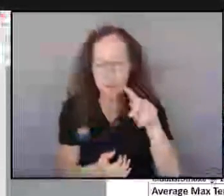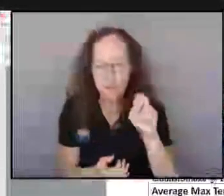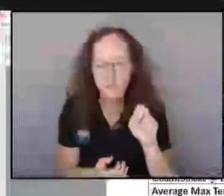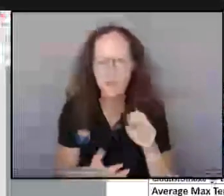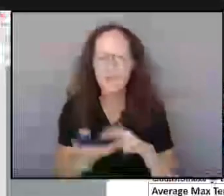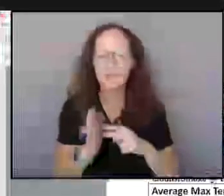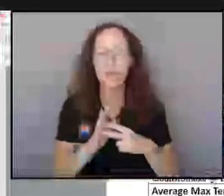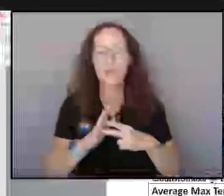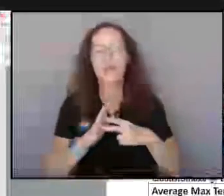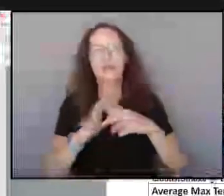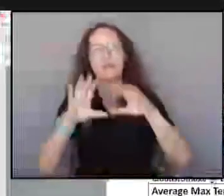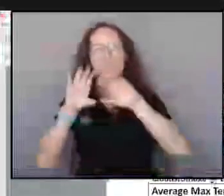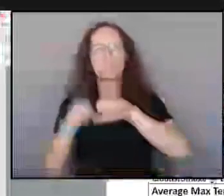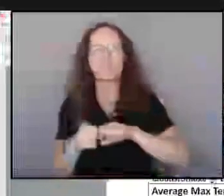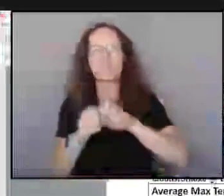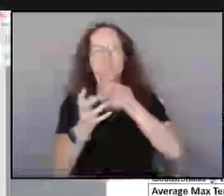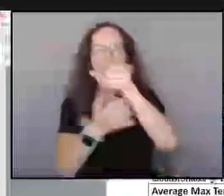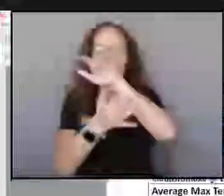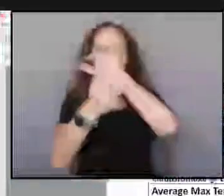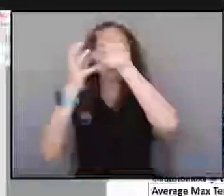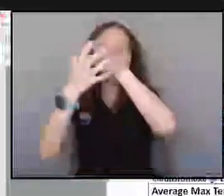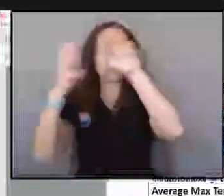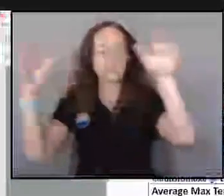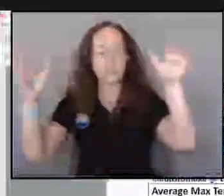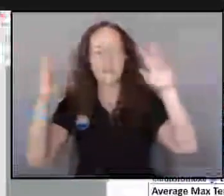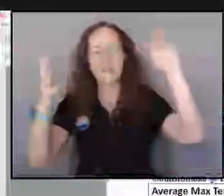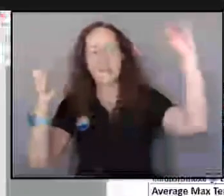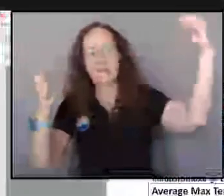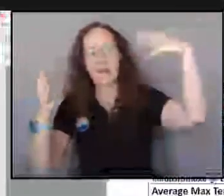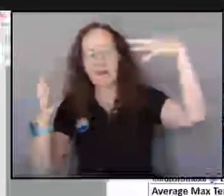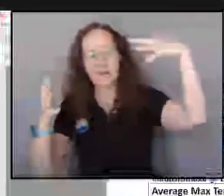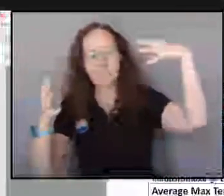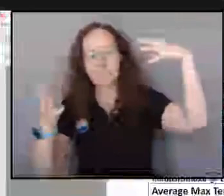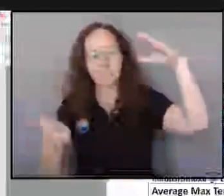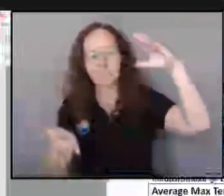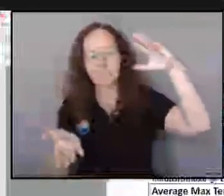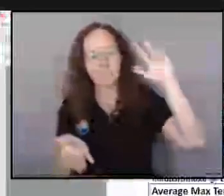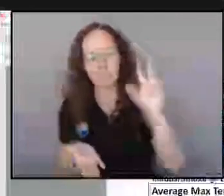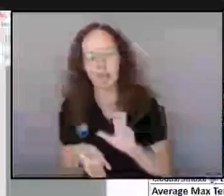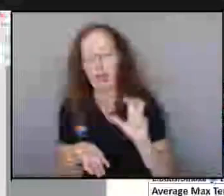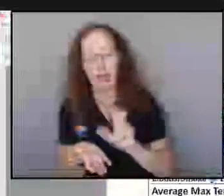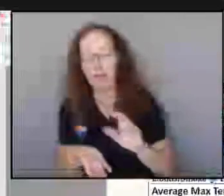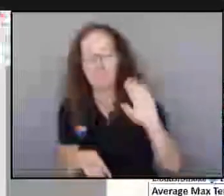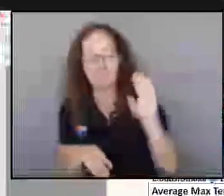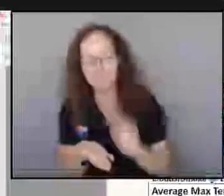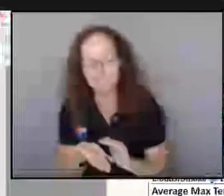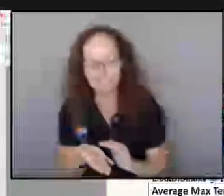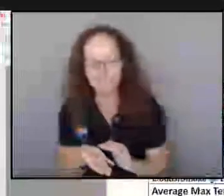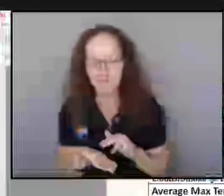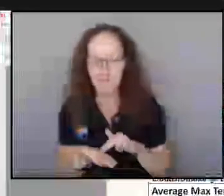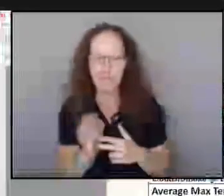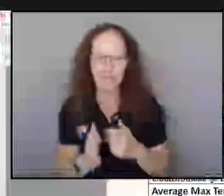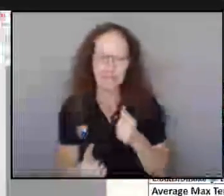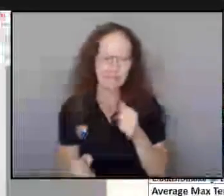GOING TO HELP THE FIREFIGHTERS GREATLY. IT WILL COOL OFF. HUMIDITY WILL BE RELATIVELY ELEVATED, IF YOU WILL.